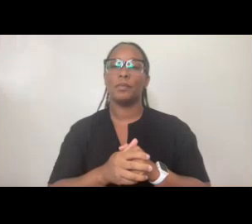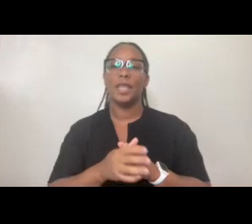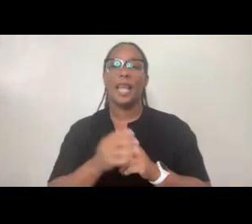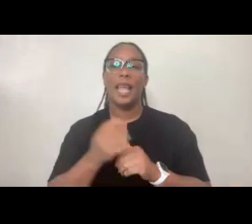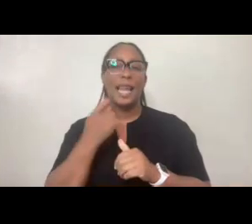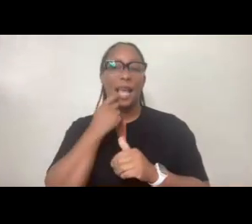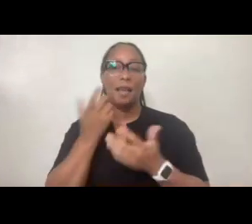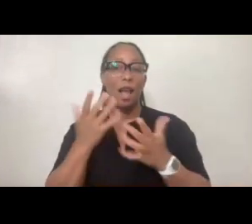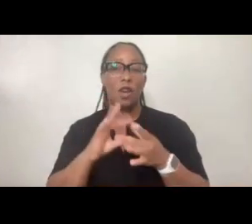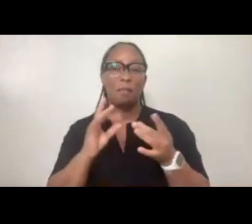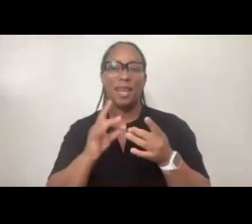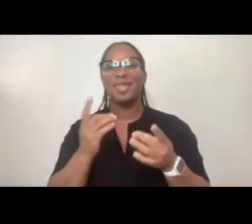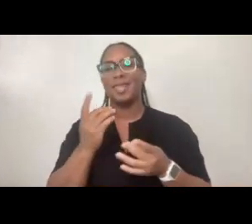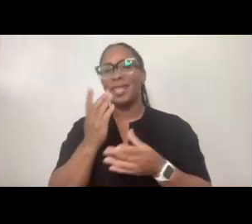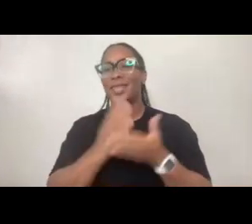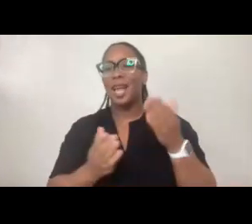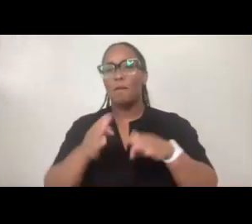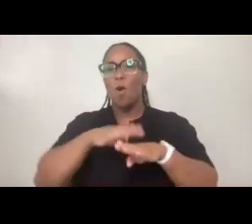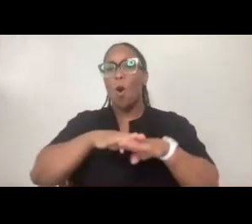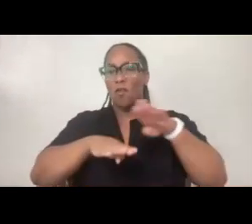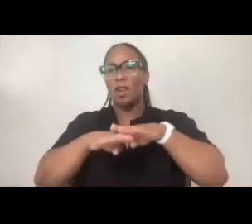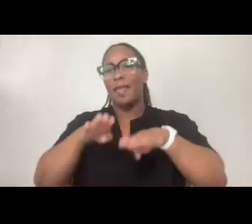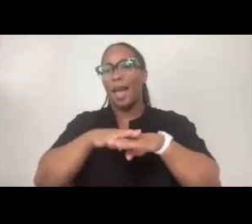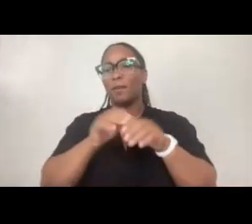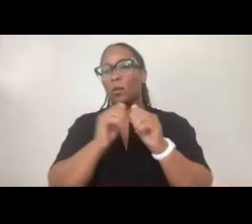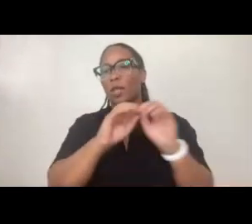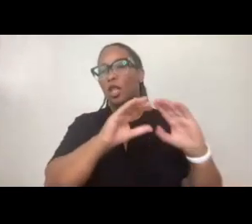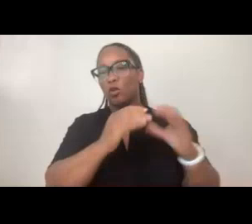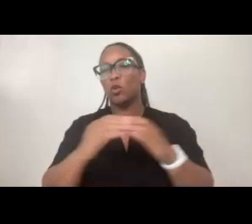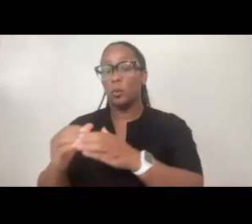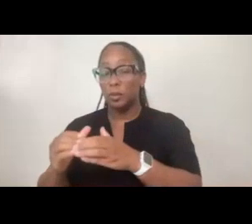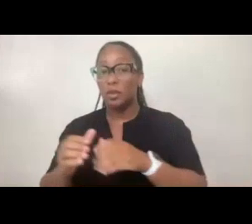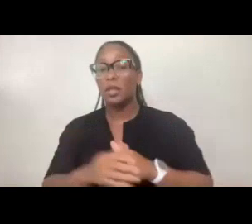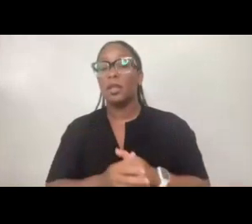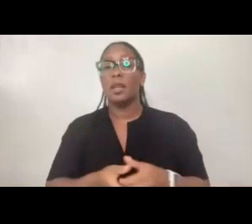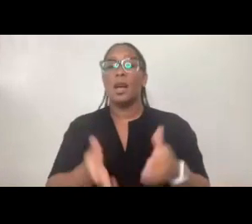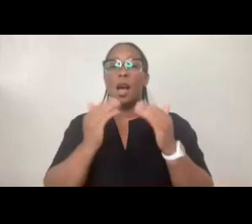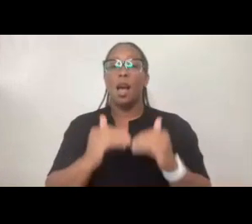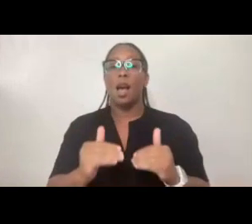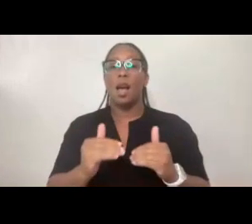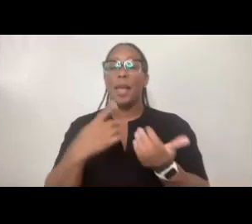As I said, we talked about the overlap, so that was good and we talked about how